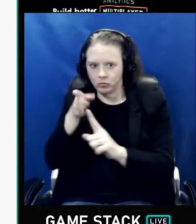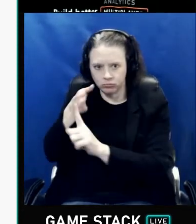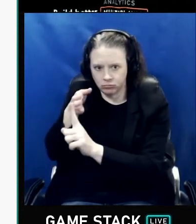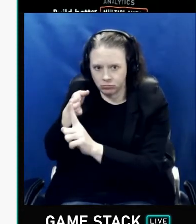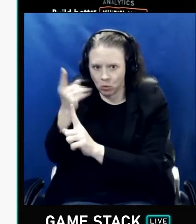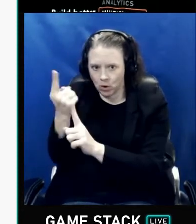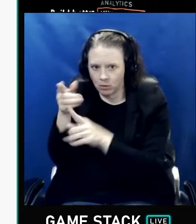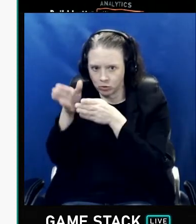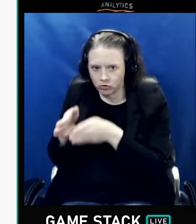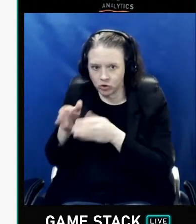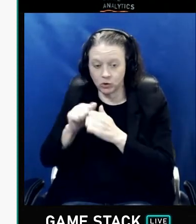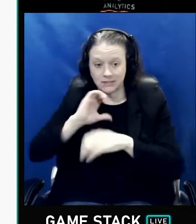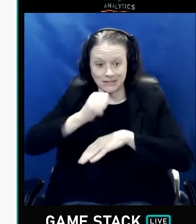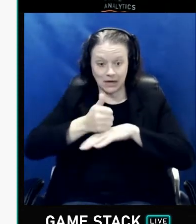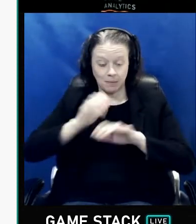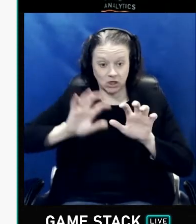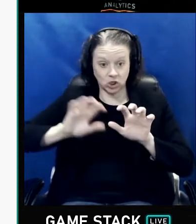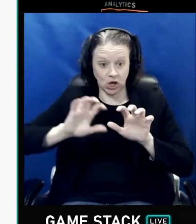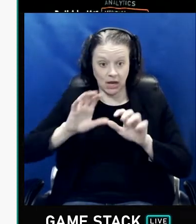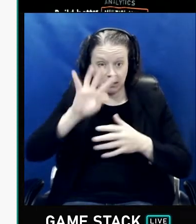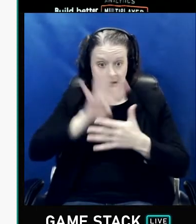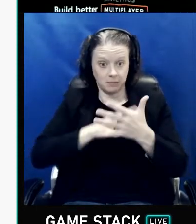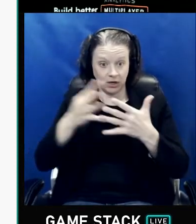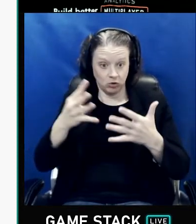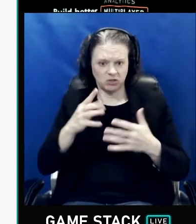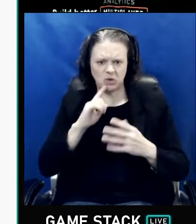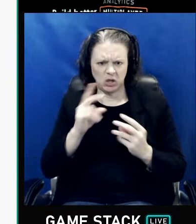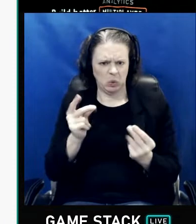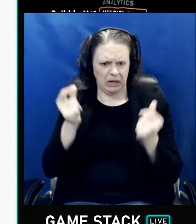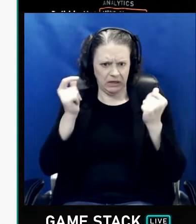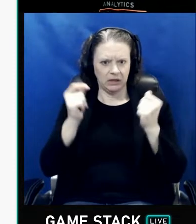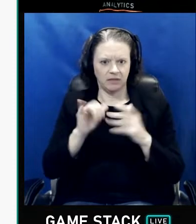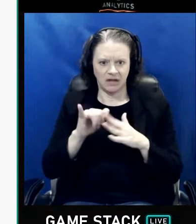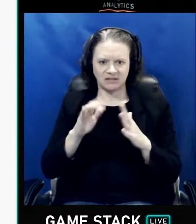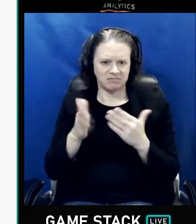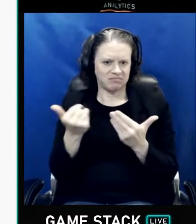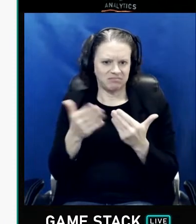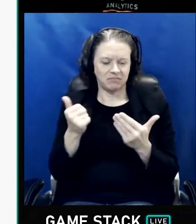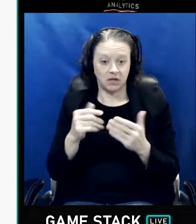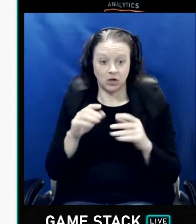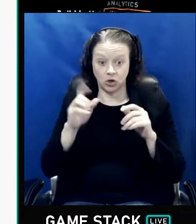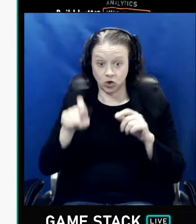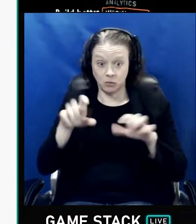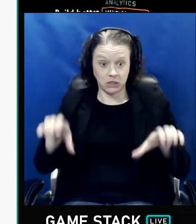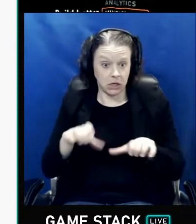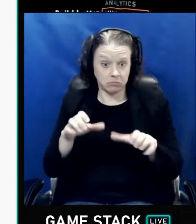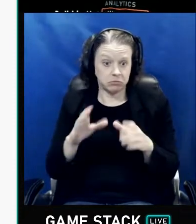This is a super lightweight operation, and should be done as often as you see fit. There's no harm in doing it,